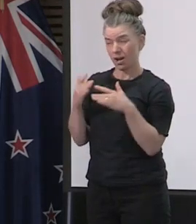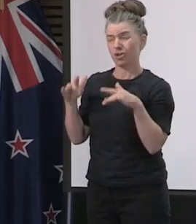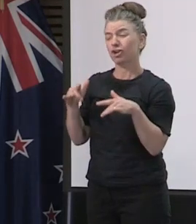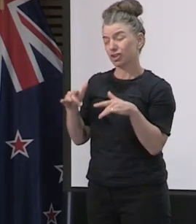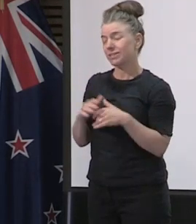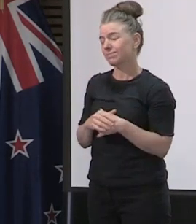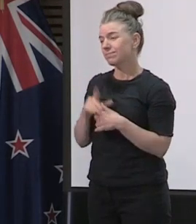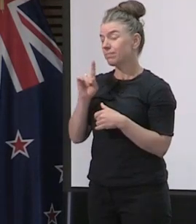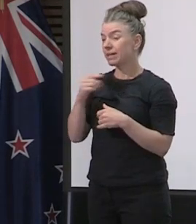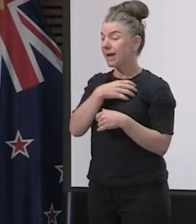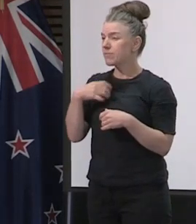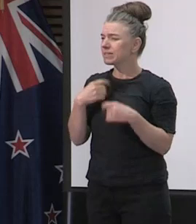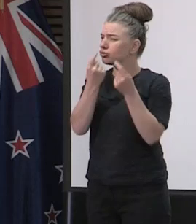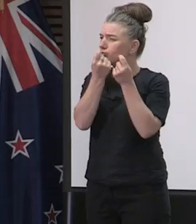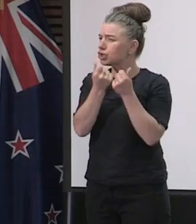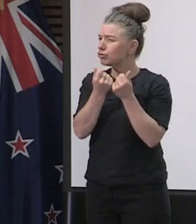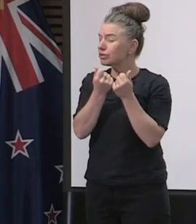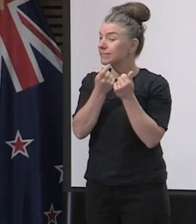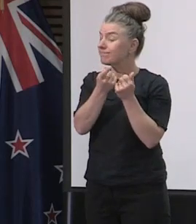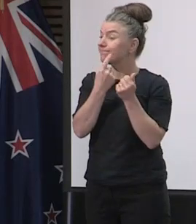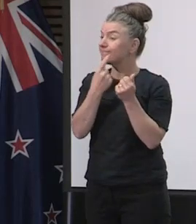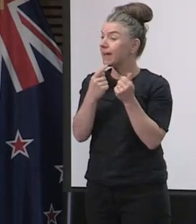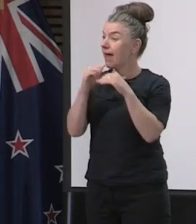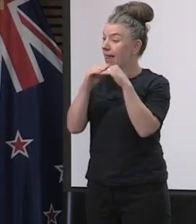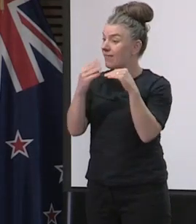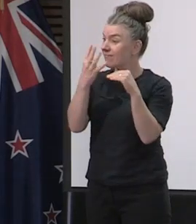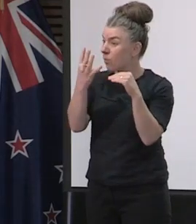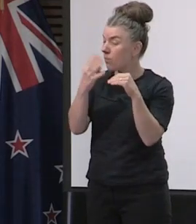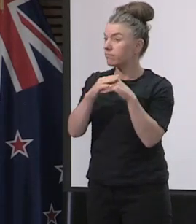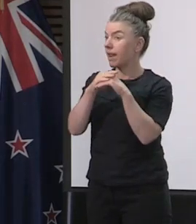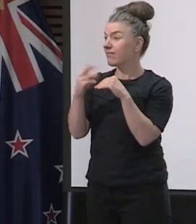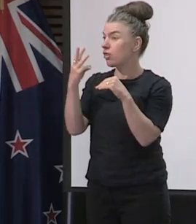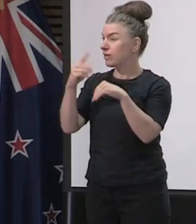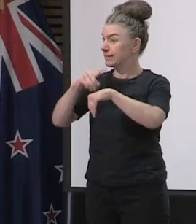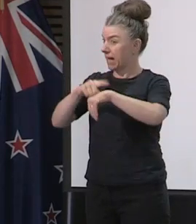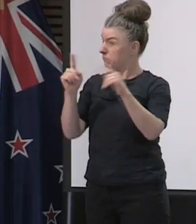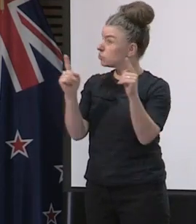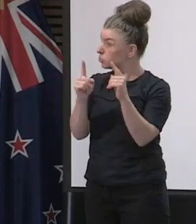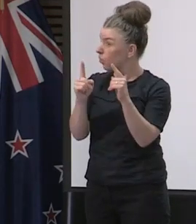But it has not to date spiked. Treasury scenarios suggest